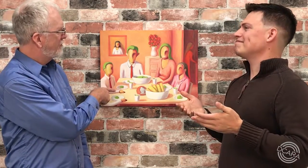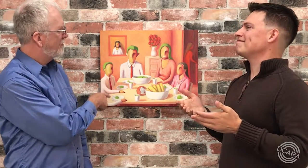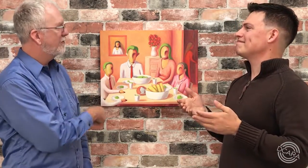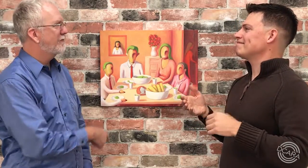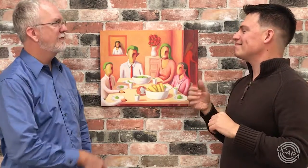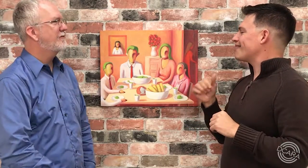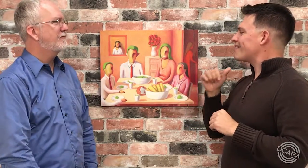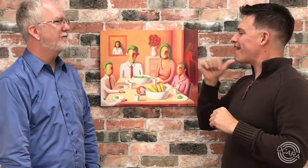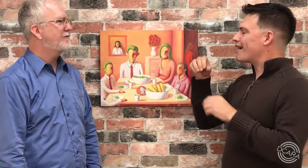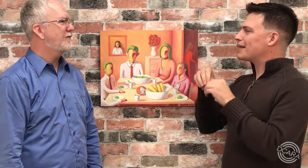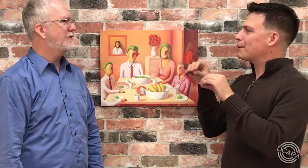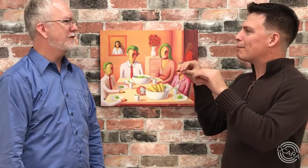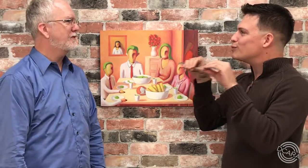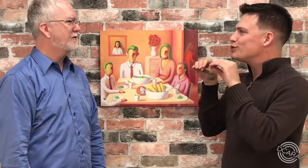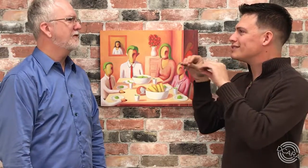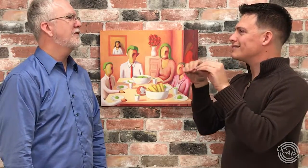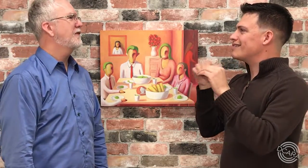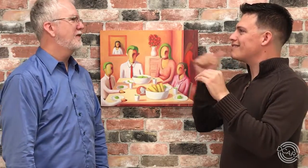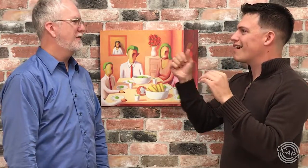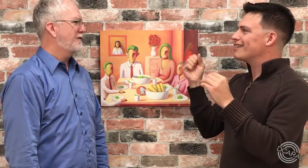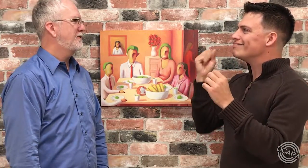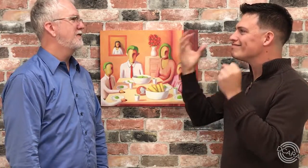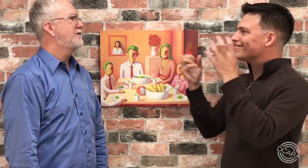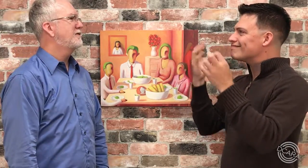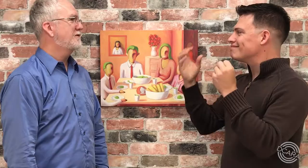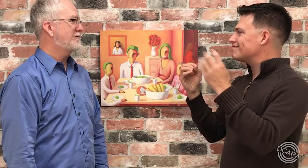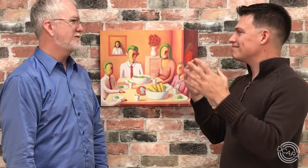They are not in motion. They are not signing.